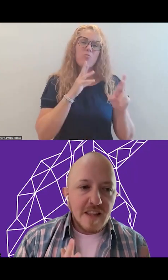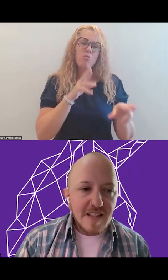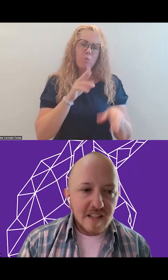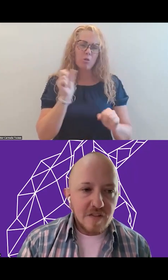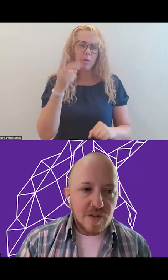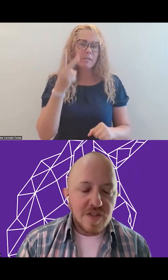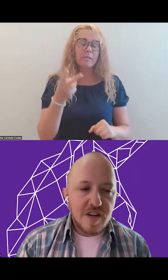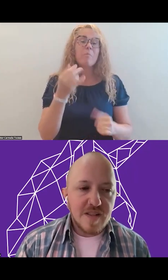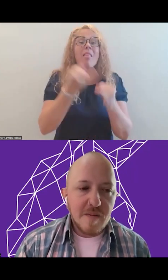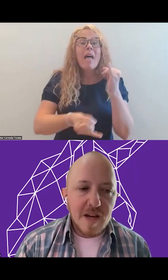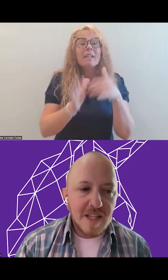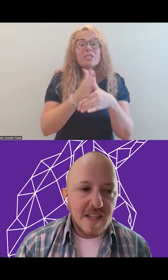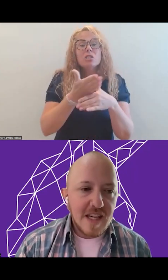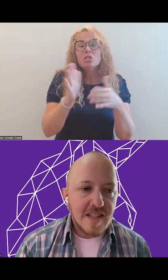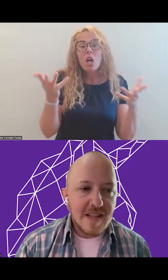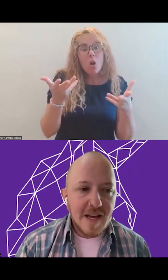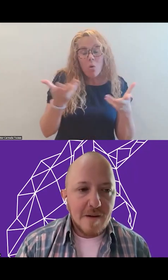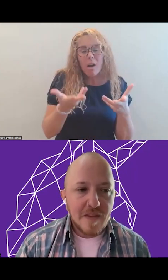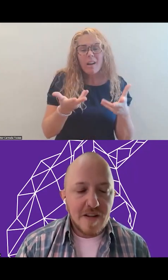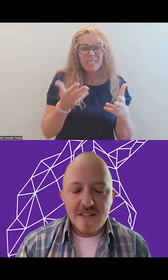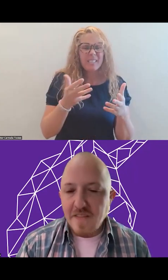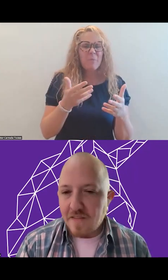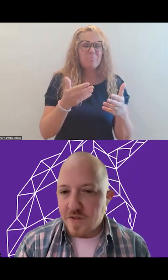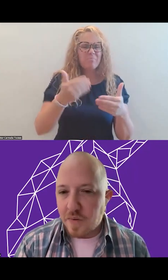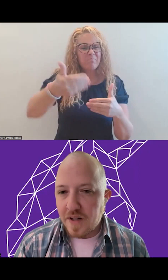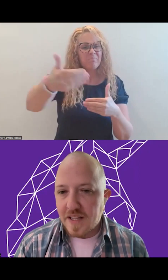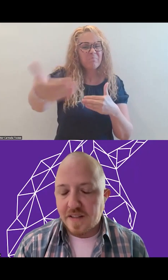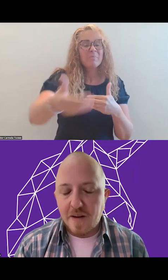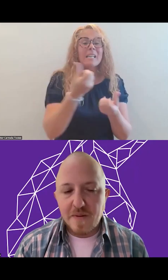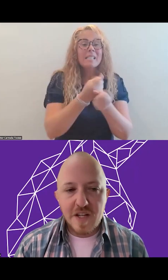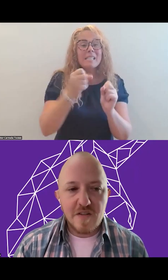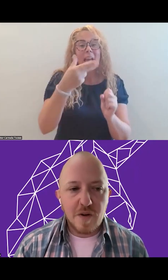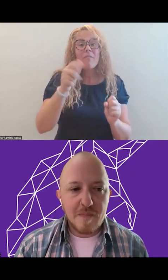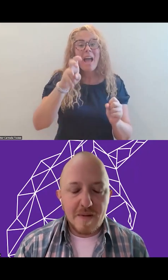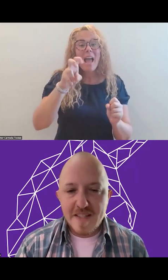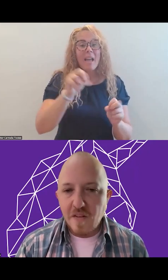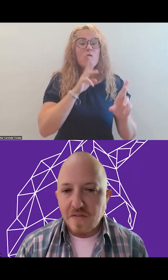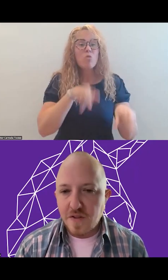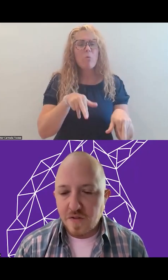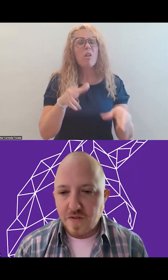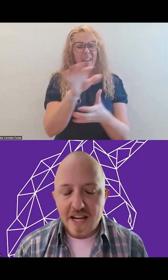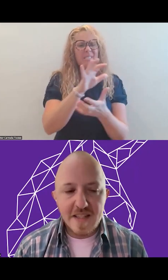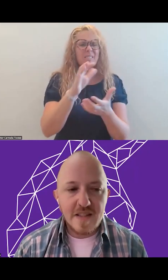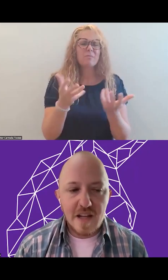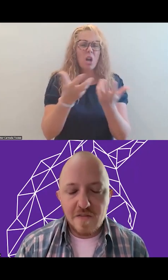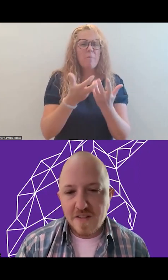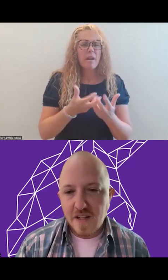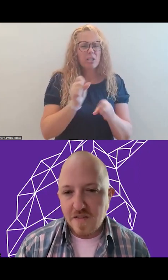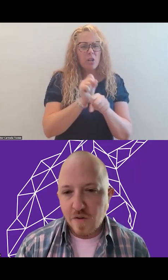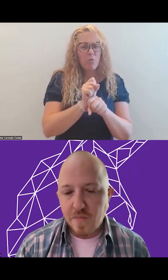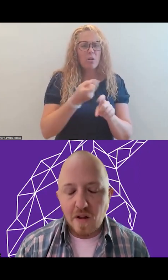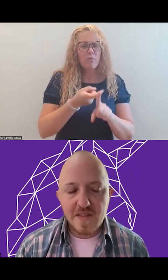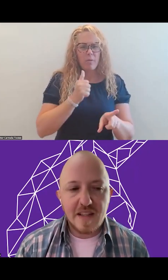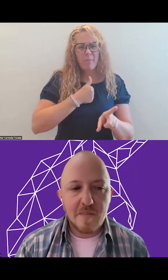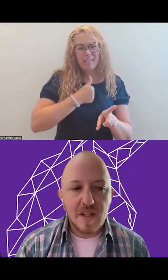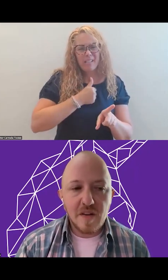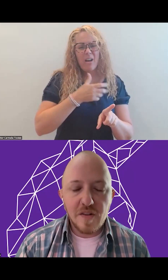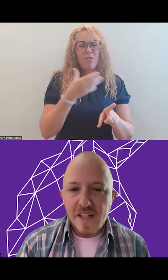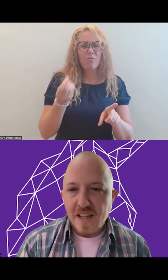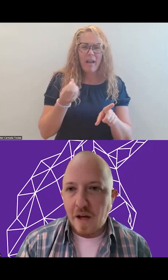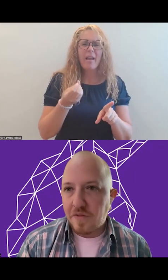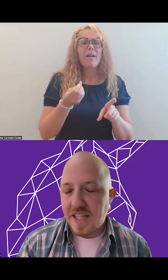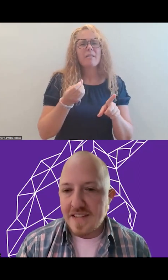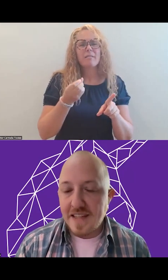LAST THING, THERE IS A SAFE HAVEN REPORT THAT WILL RELEASE IN